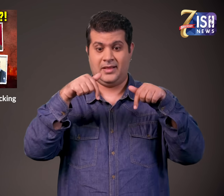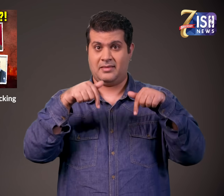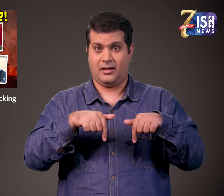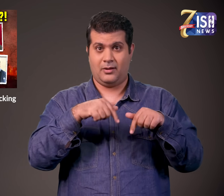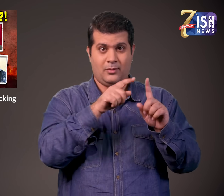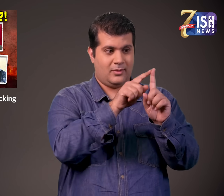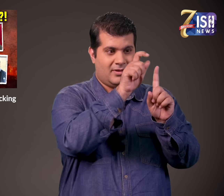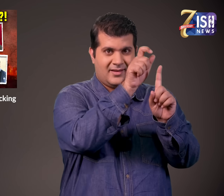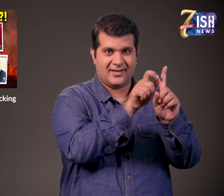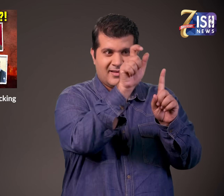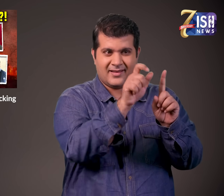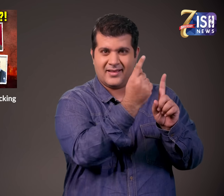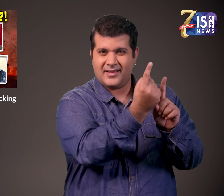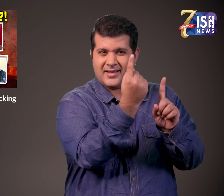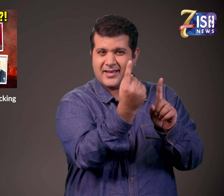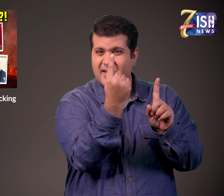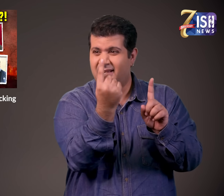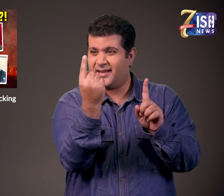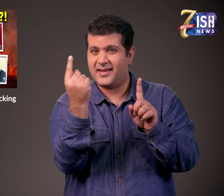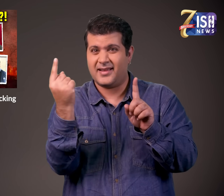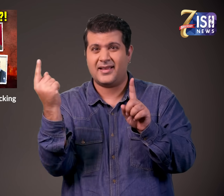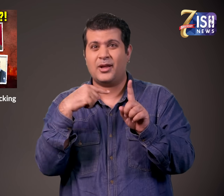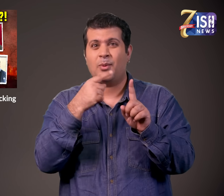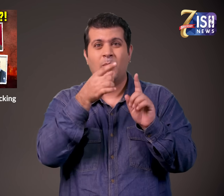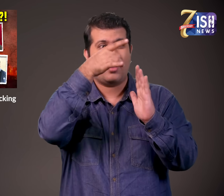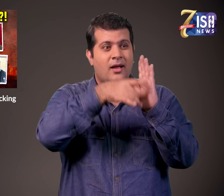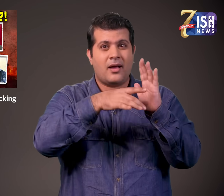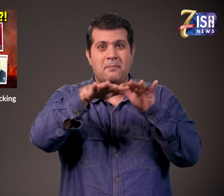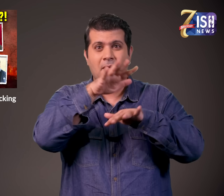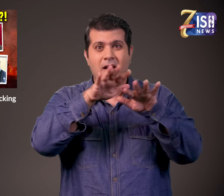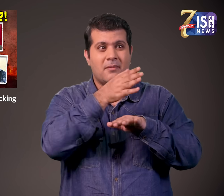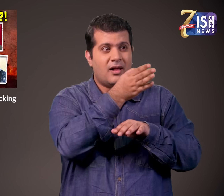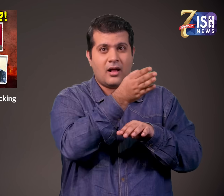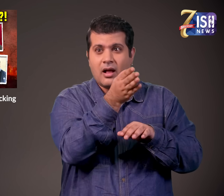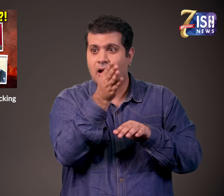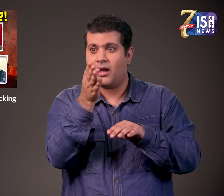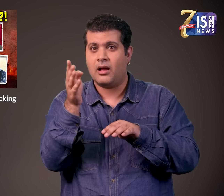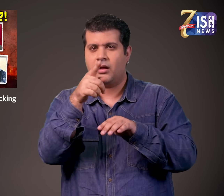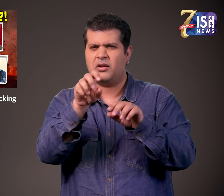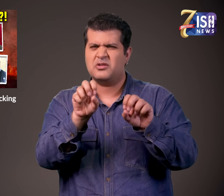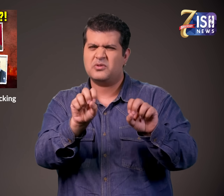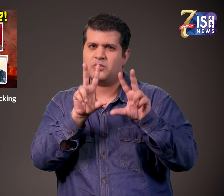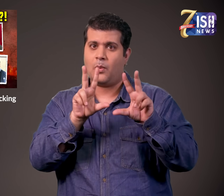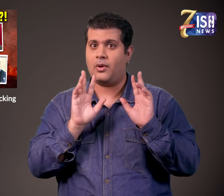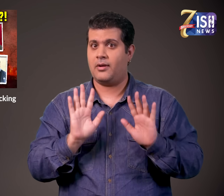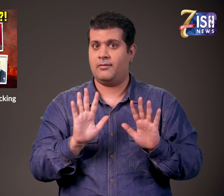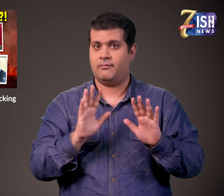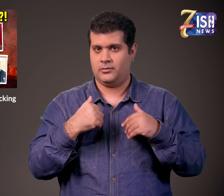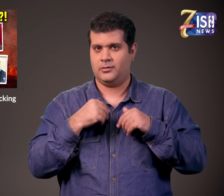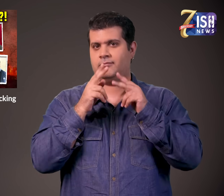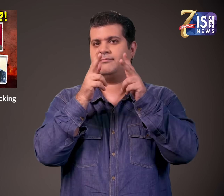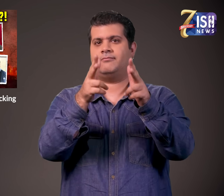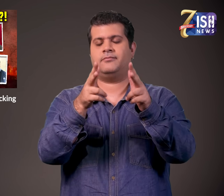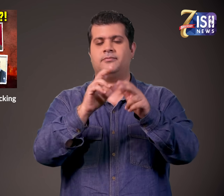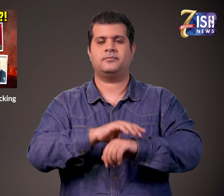I'll tell some shocking details of each key accused.